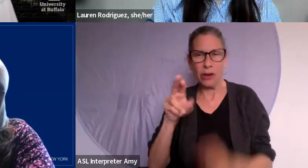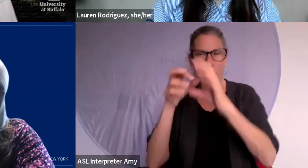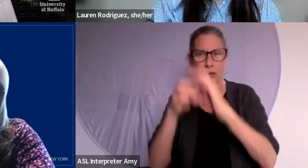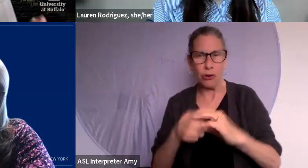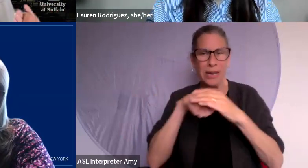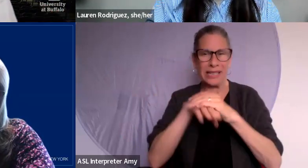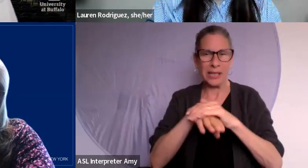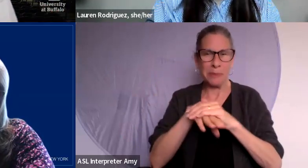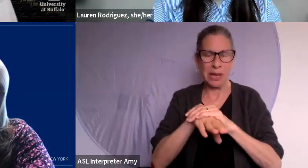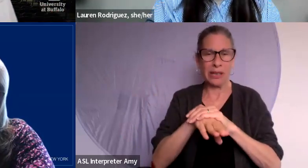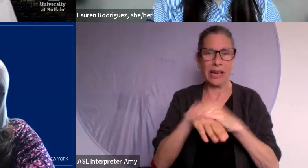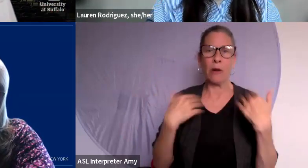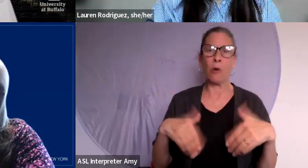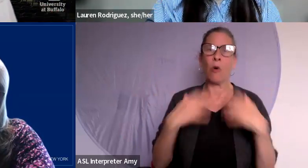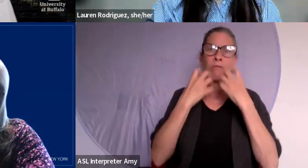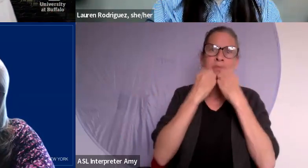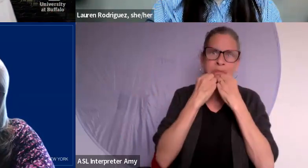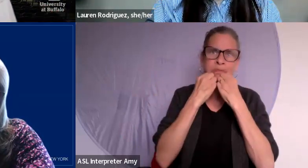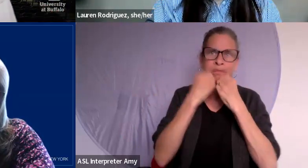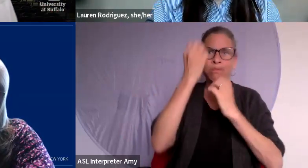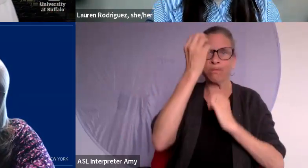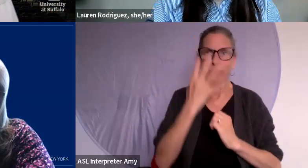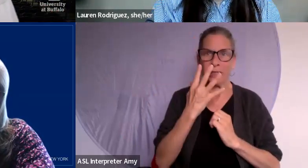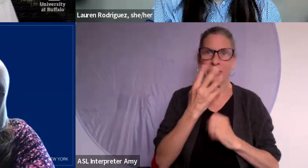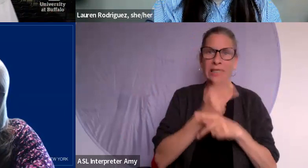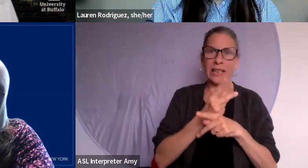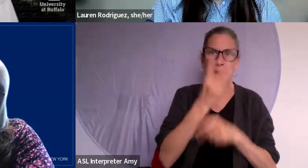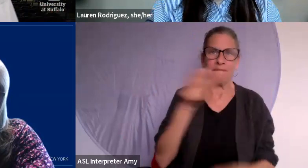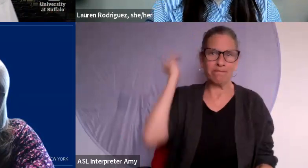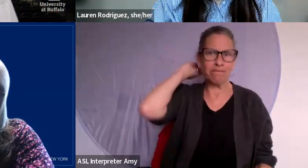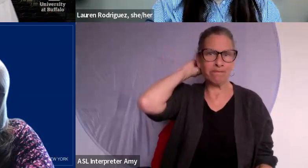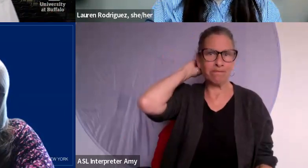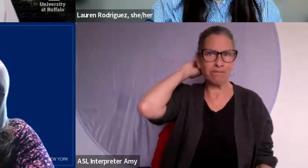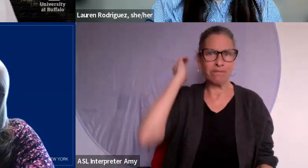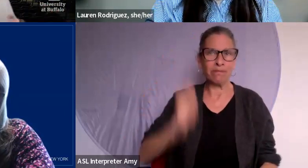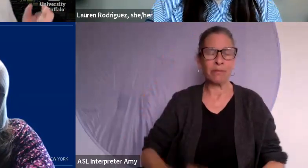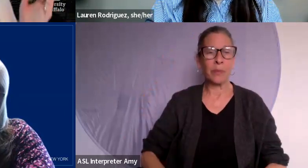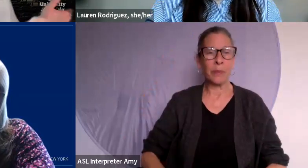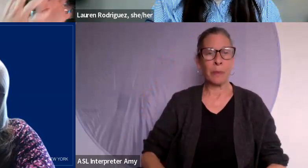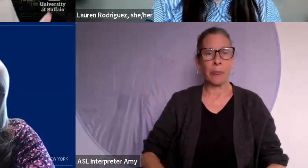find that a valuable set of information. So, back to the